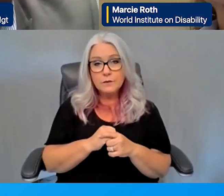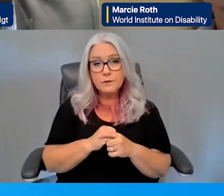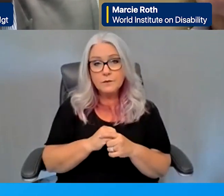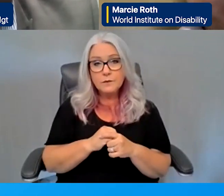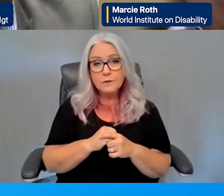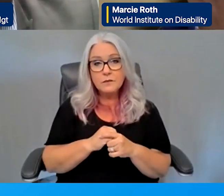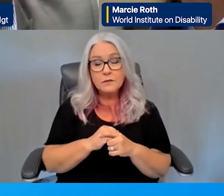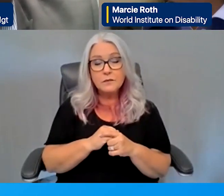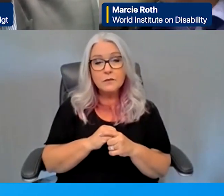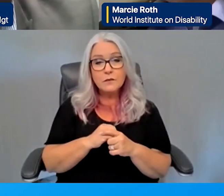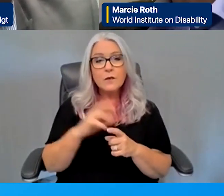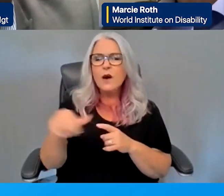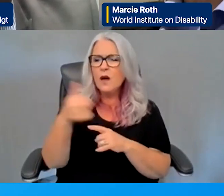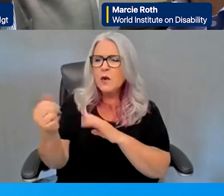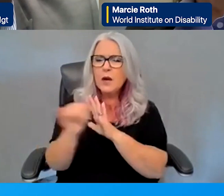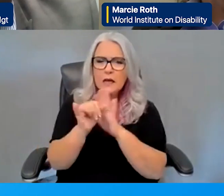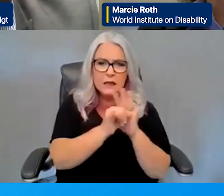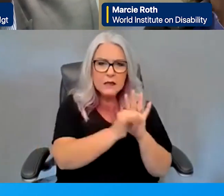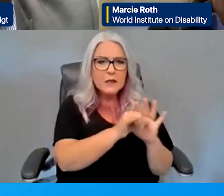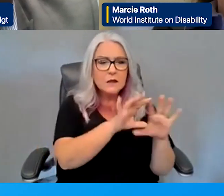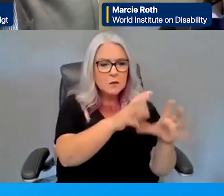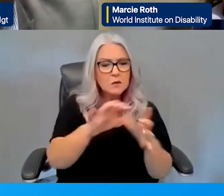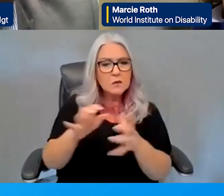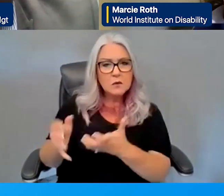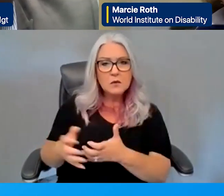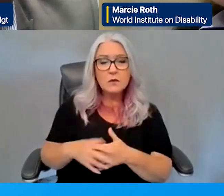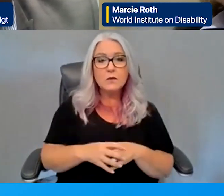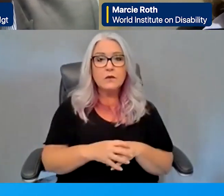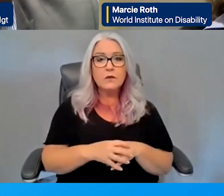of other identities such as